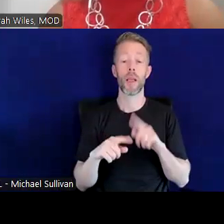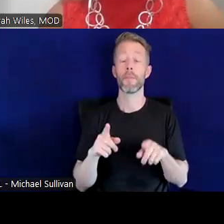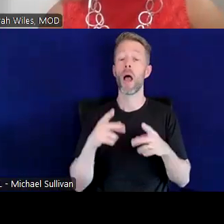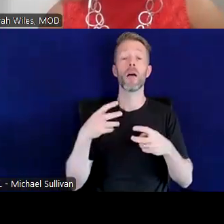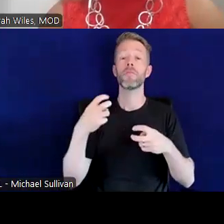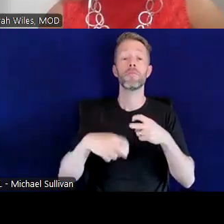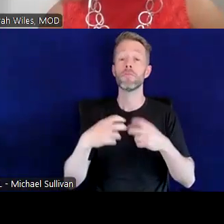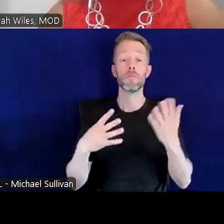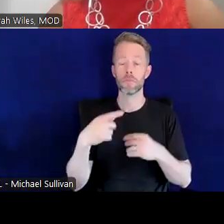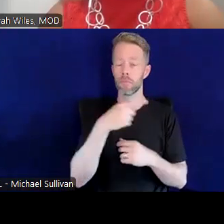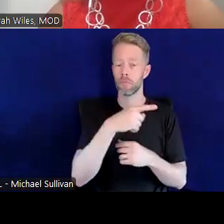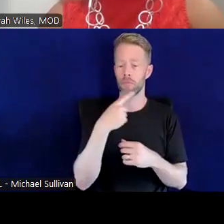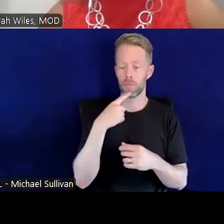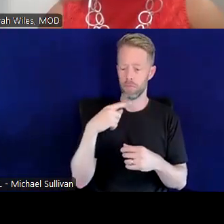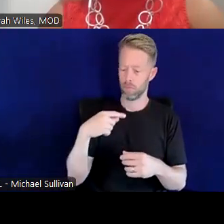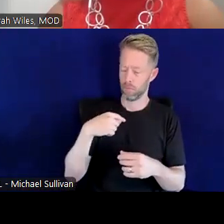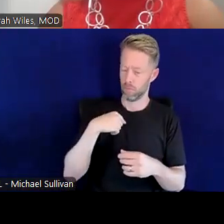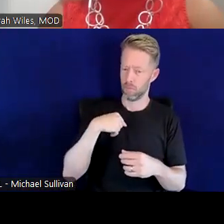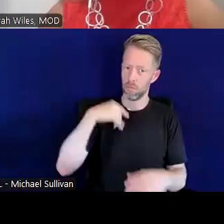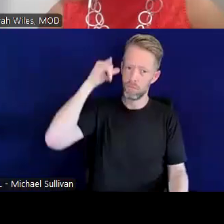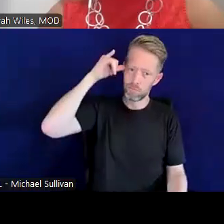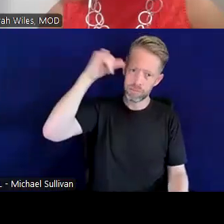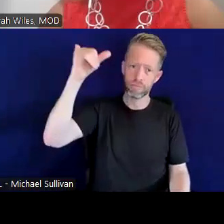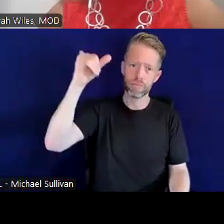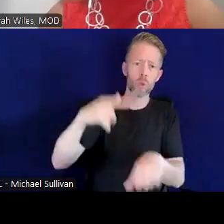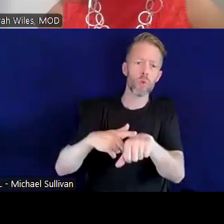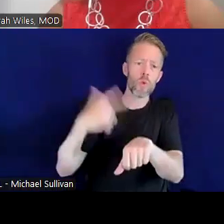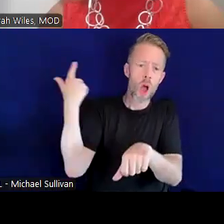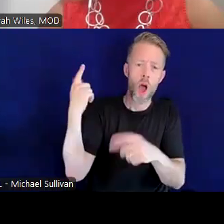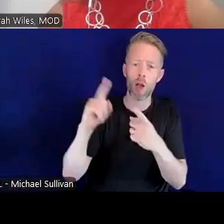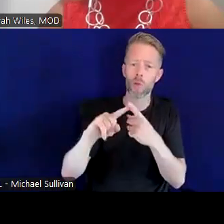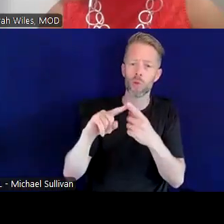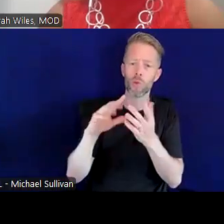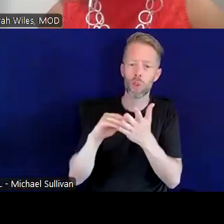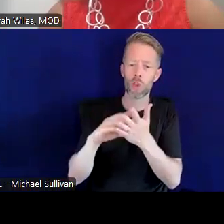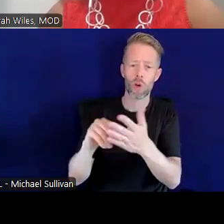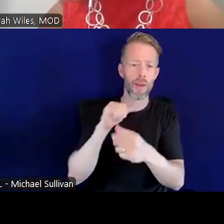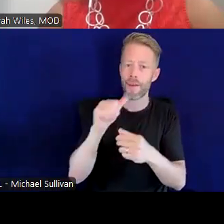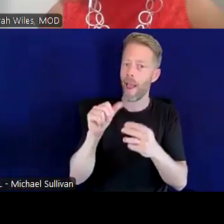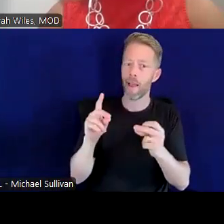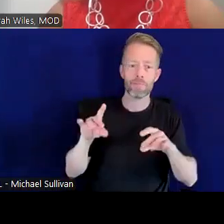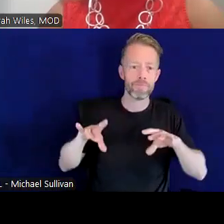too long for me to learn something. So they discharged me based on that. That's when I